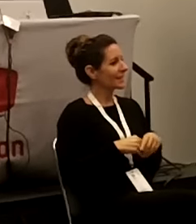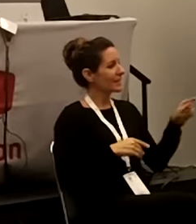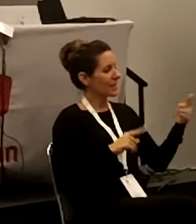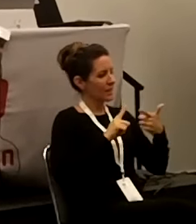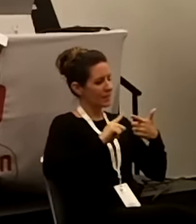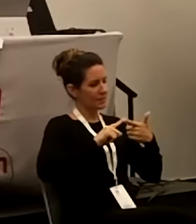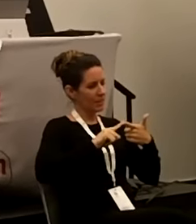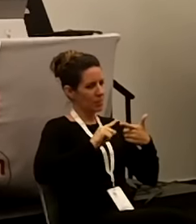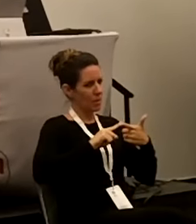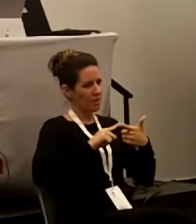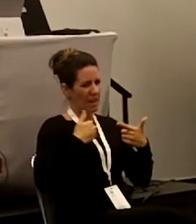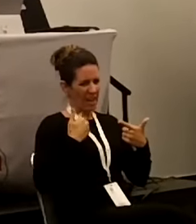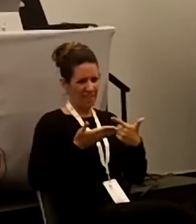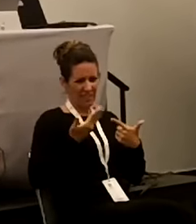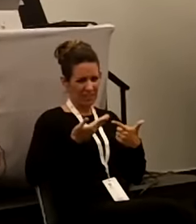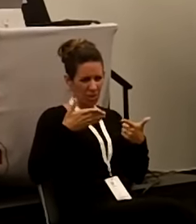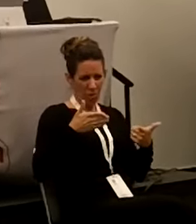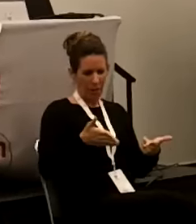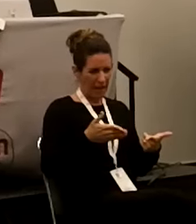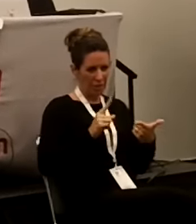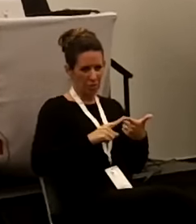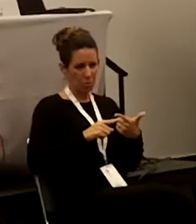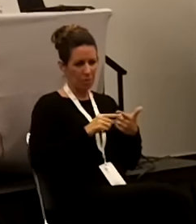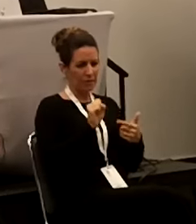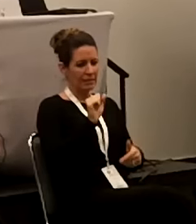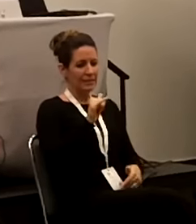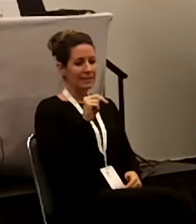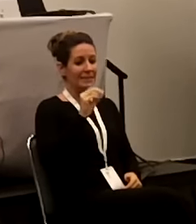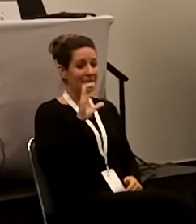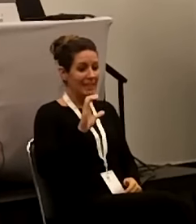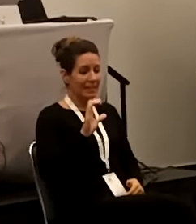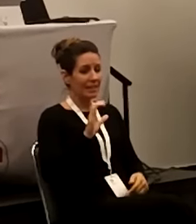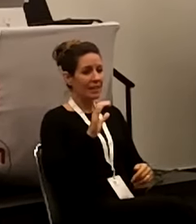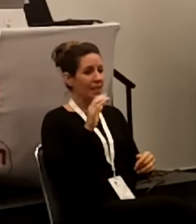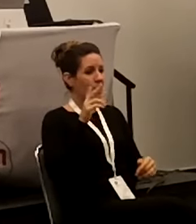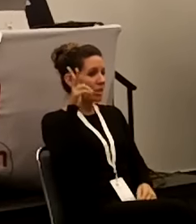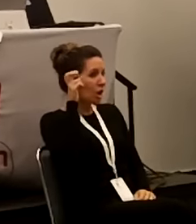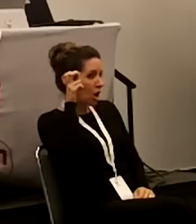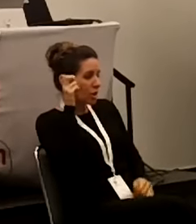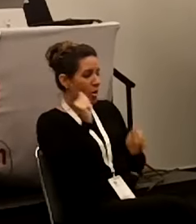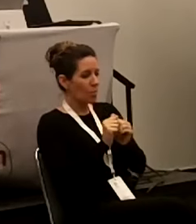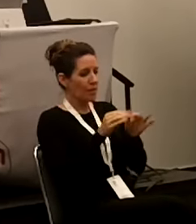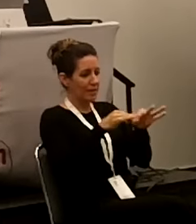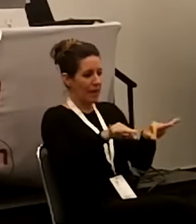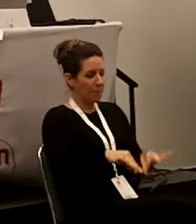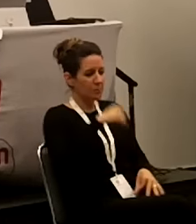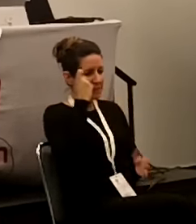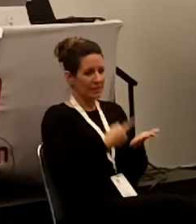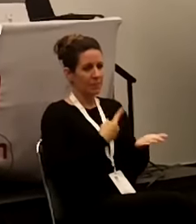Is there an easier way to sync up the audio with the captioning set-up? 'Cause sometimes it takes some time,